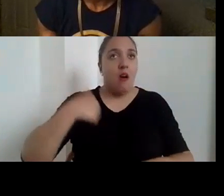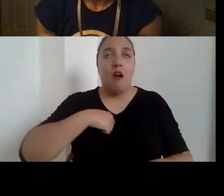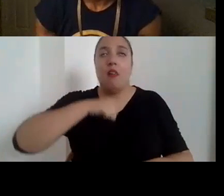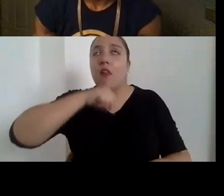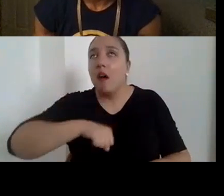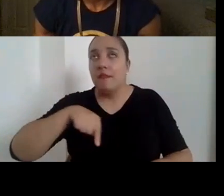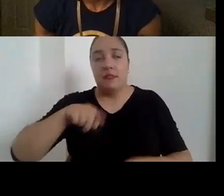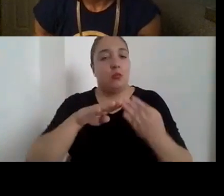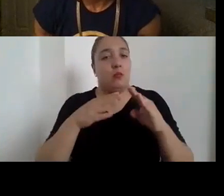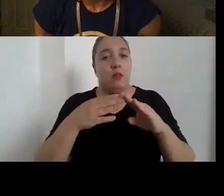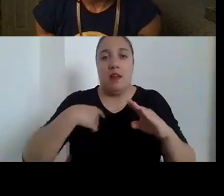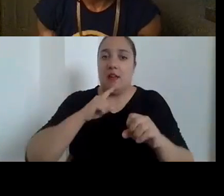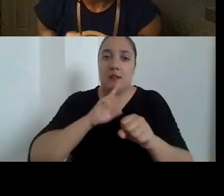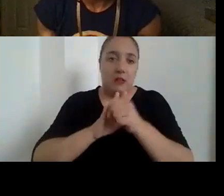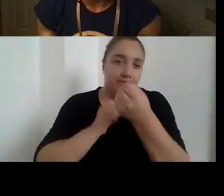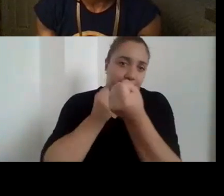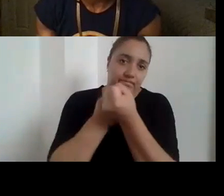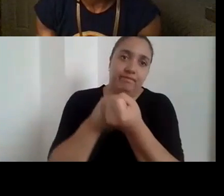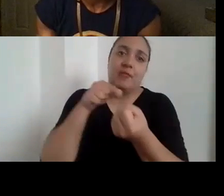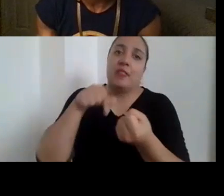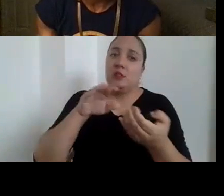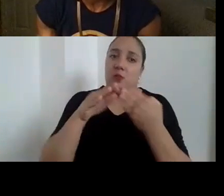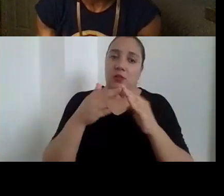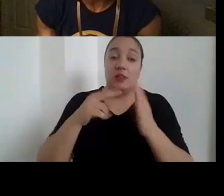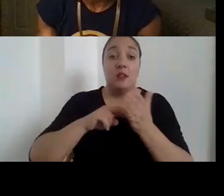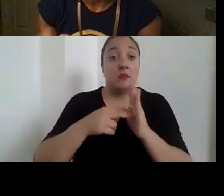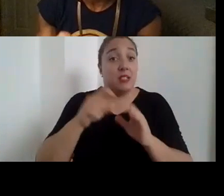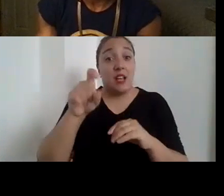And so I need us to put more respect on the value